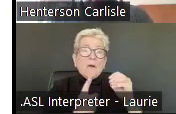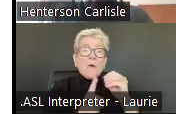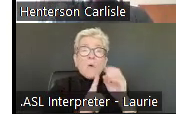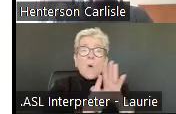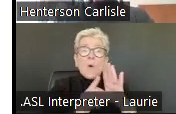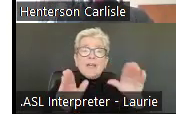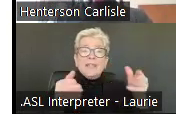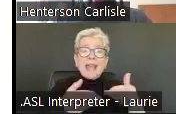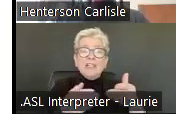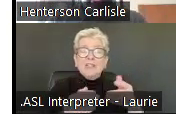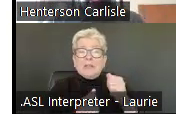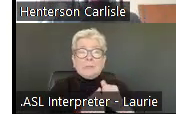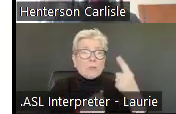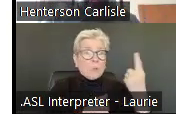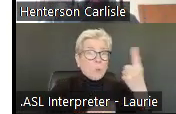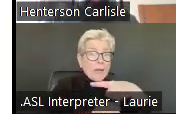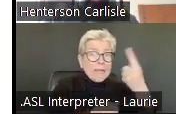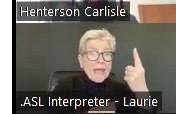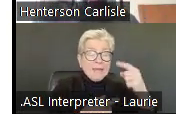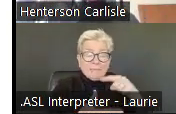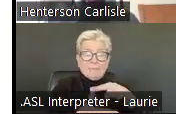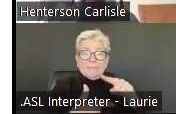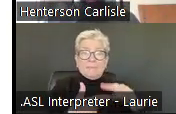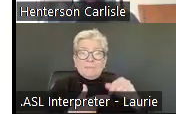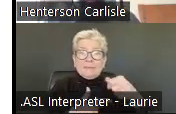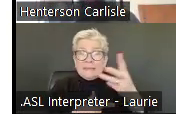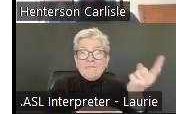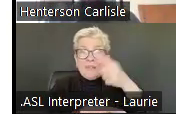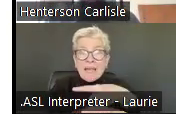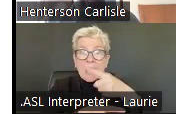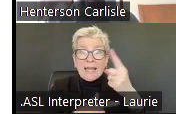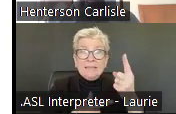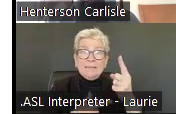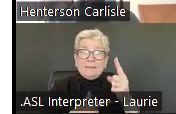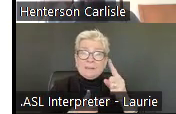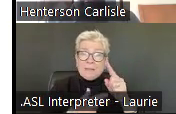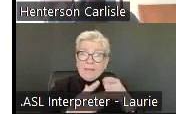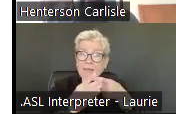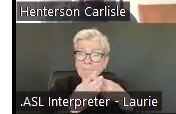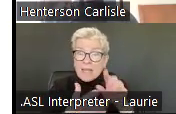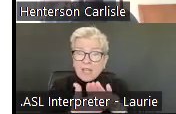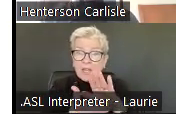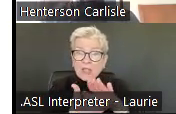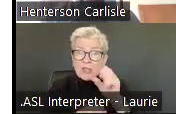several days; you can leak it into the beginning of the school year or you can